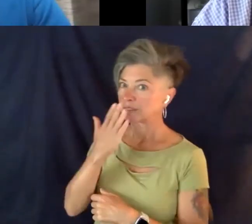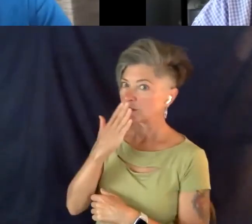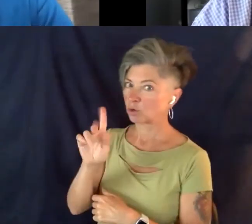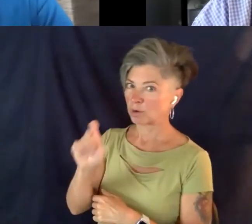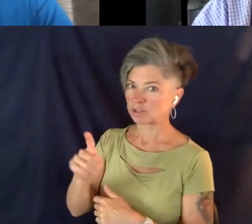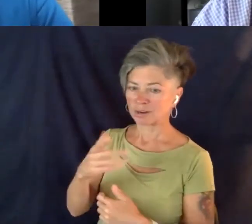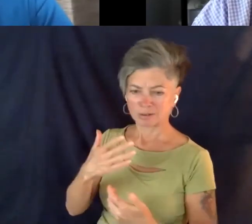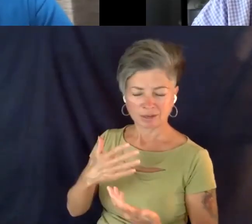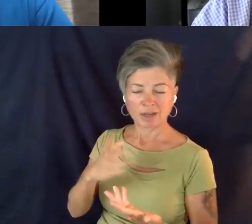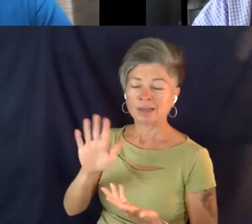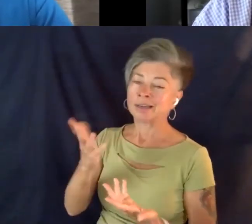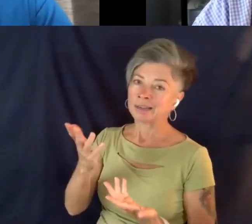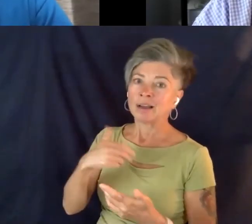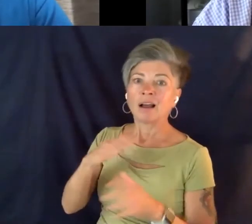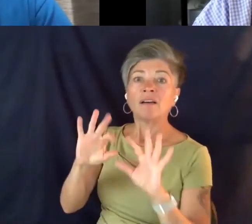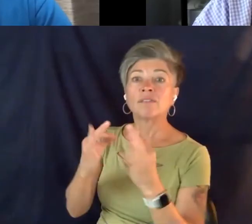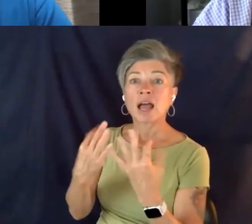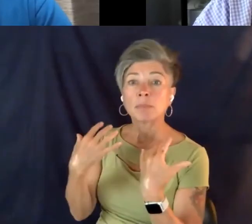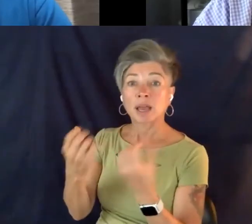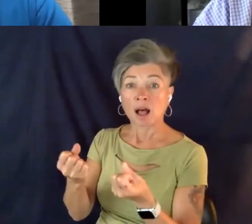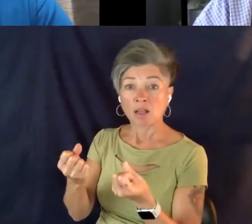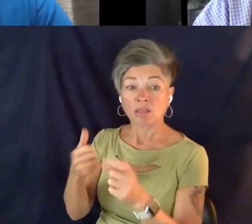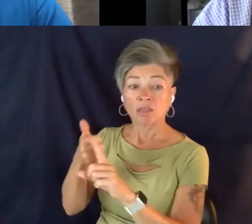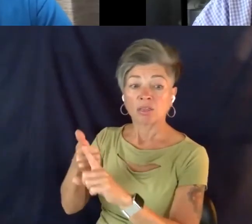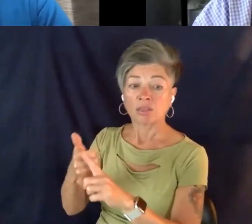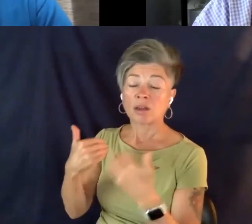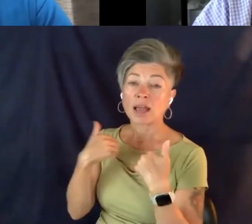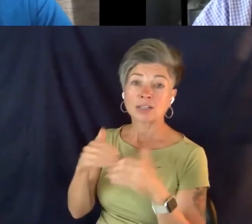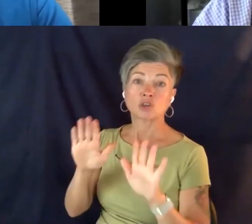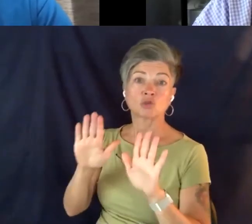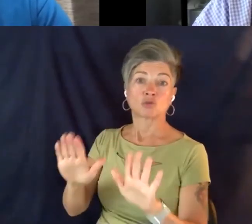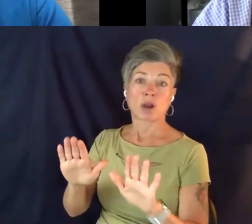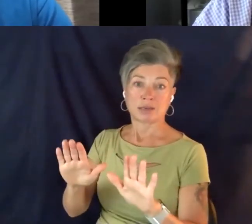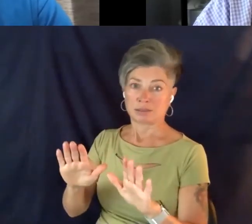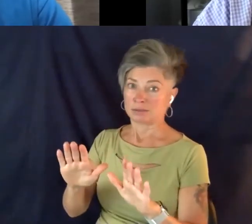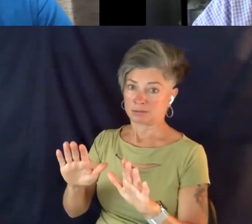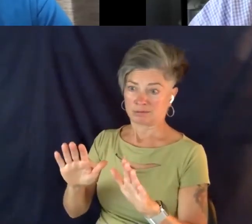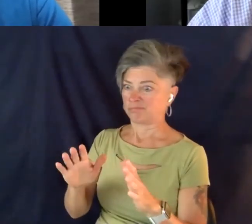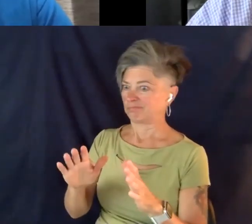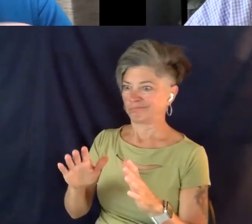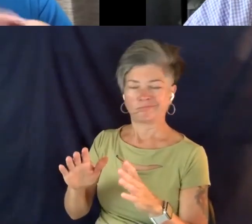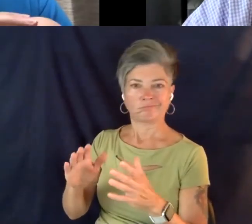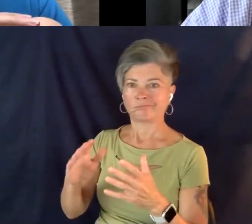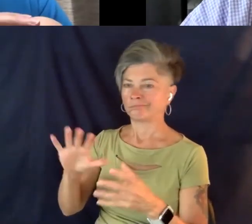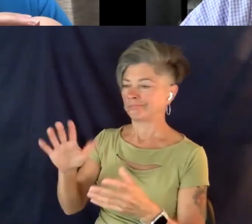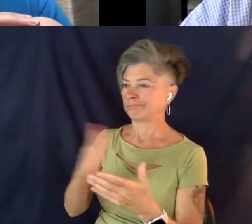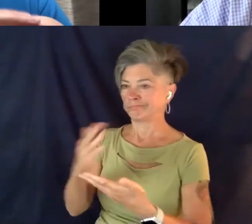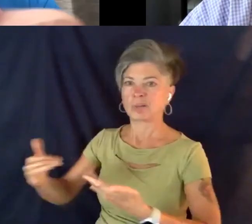Fenway Health has a really great set of resources. I actually have a book from Fenway